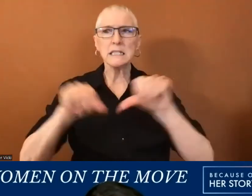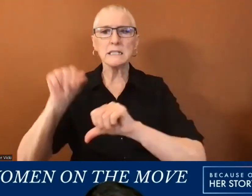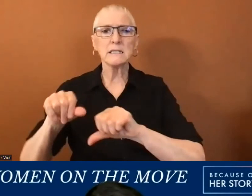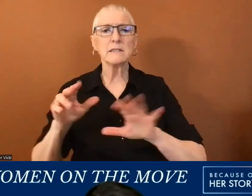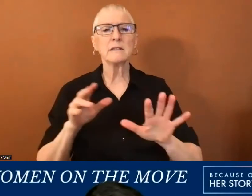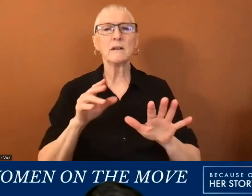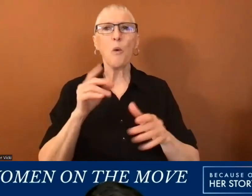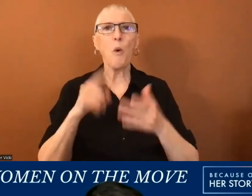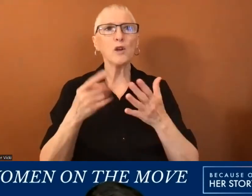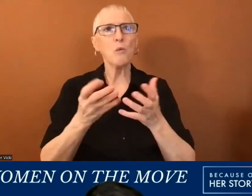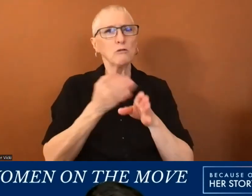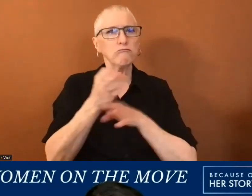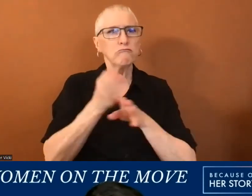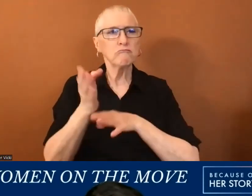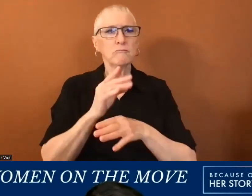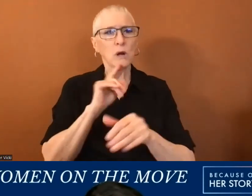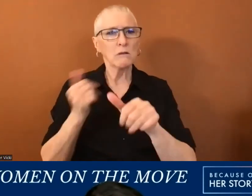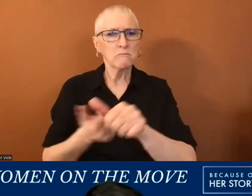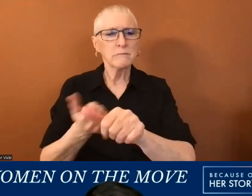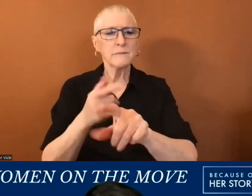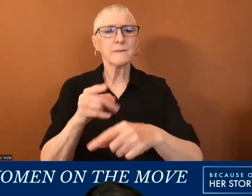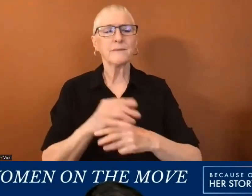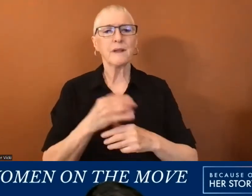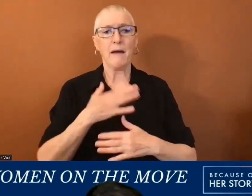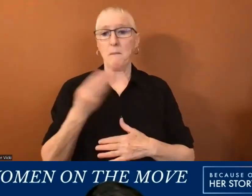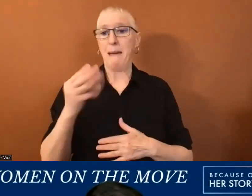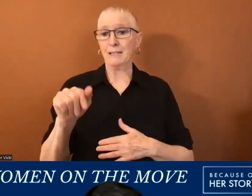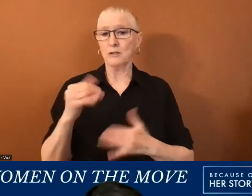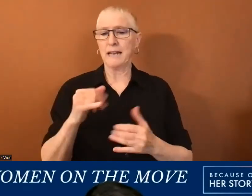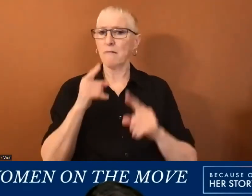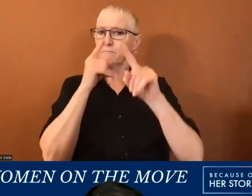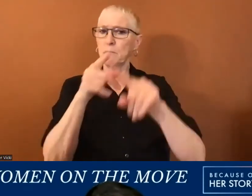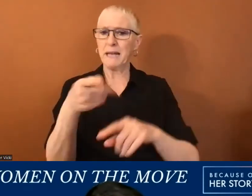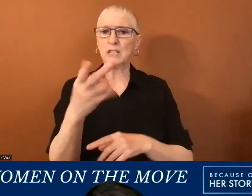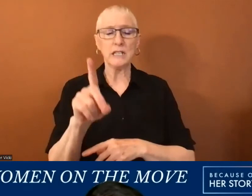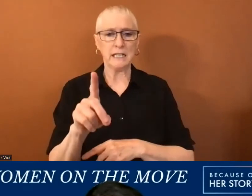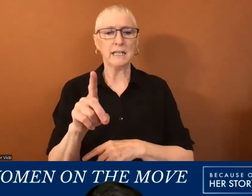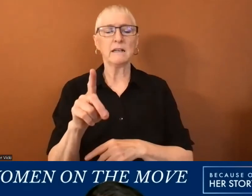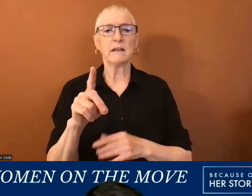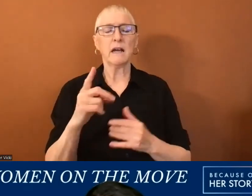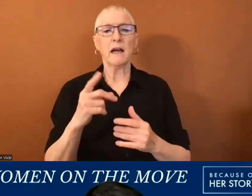to pursue. Um, I have my masters and I'm going for my PhD, so even though it's a lot of time,